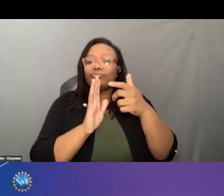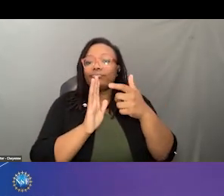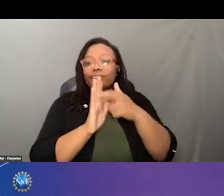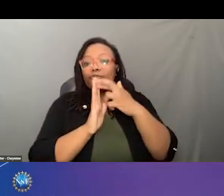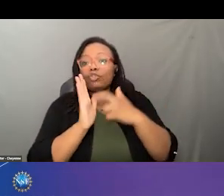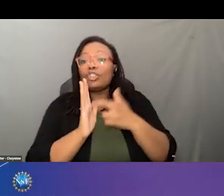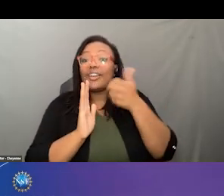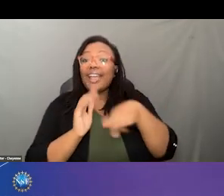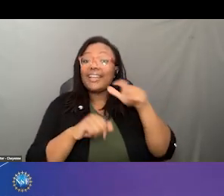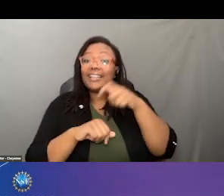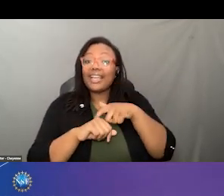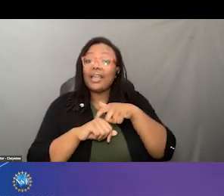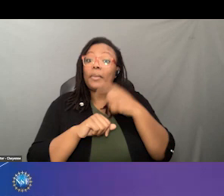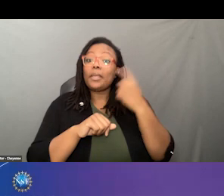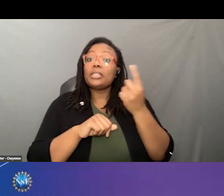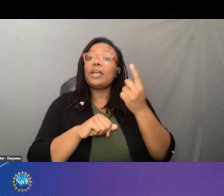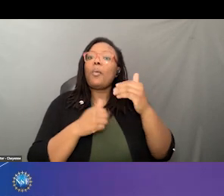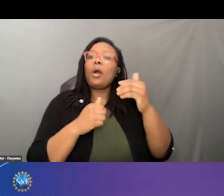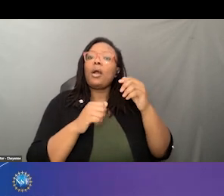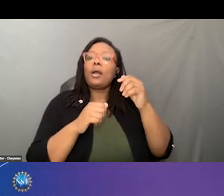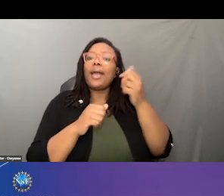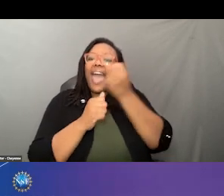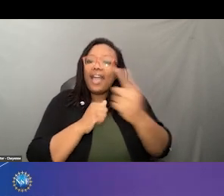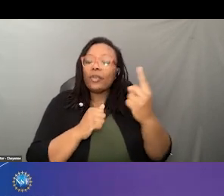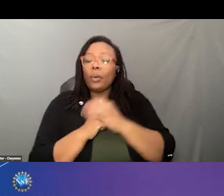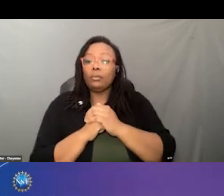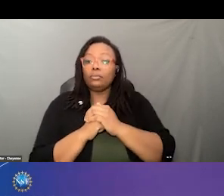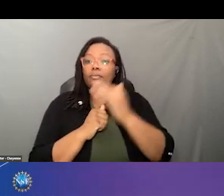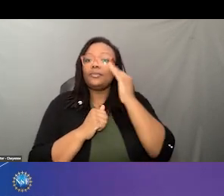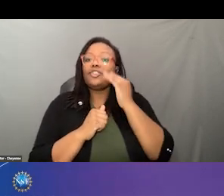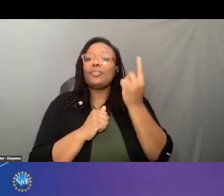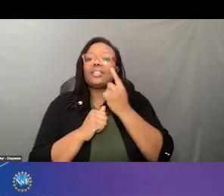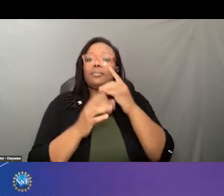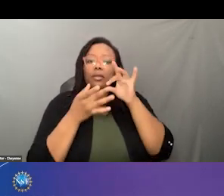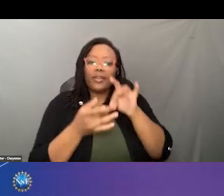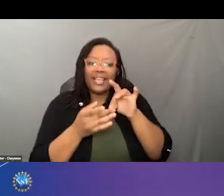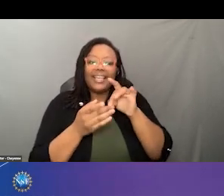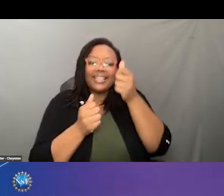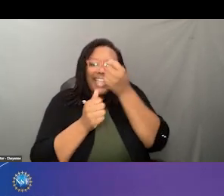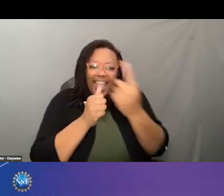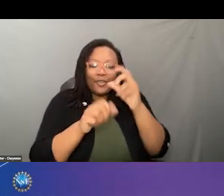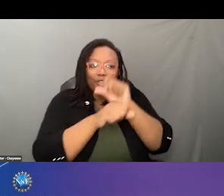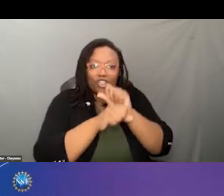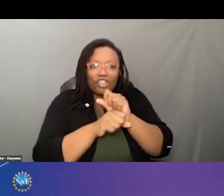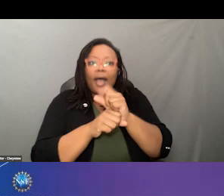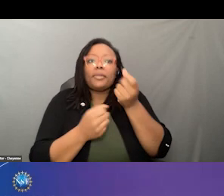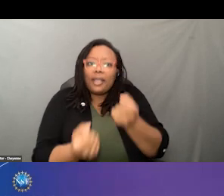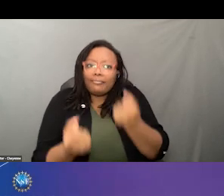So make sure at any time someone, everyone, knows something about everyone's job, okay?